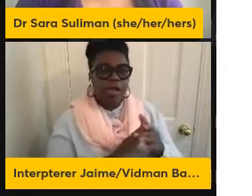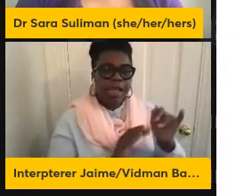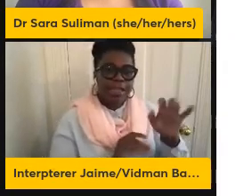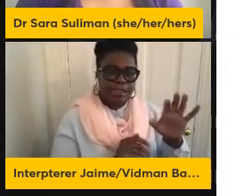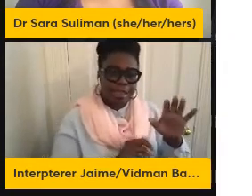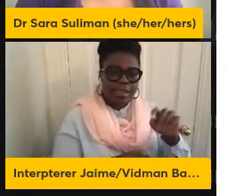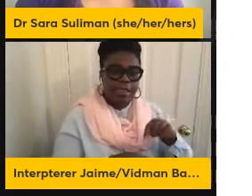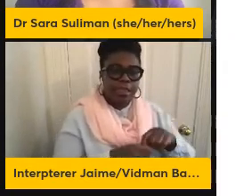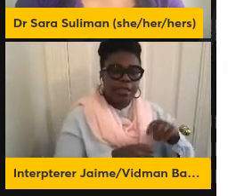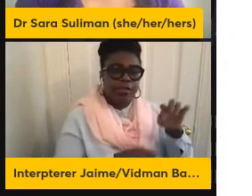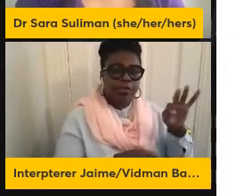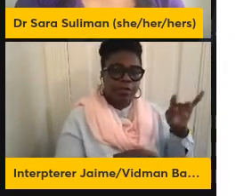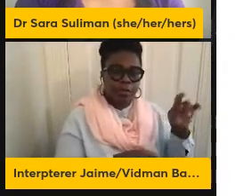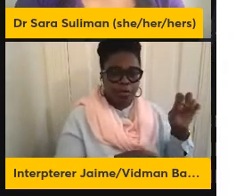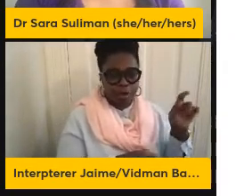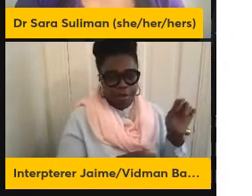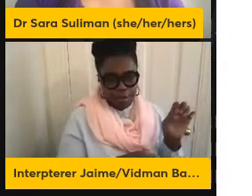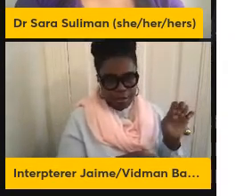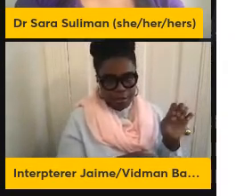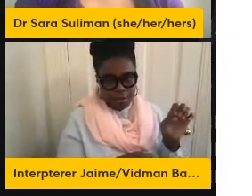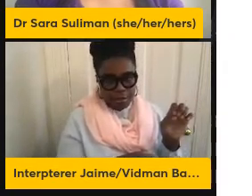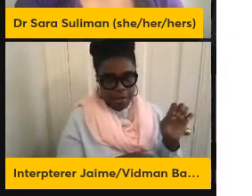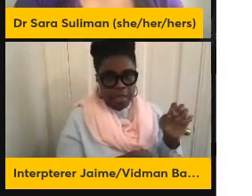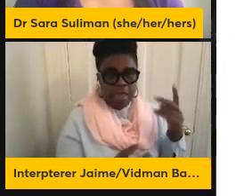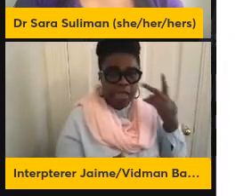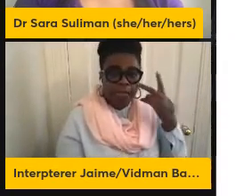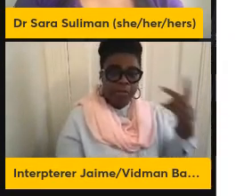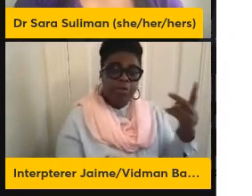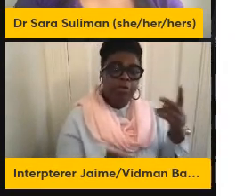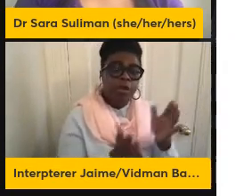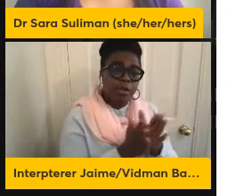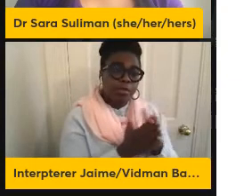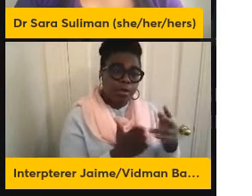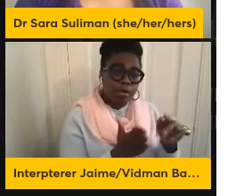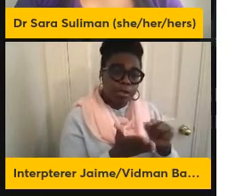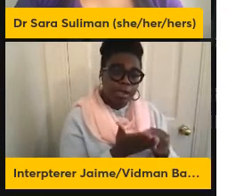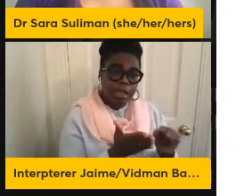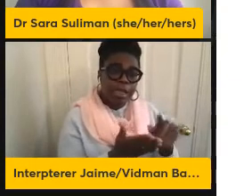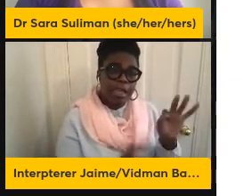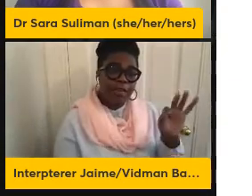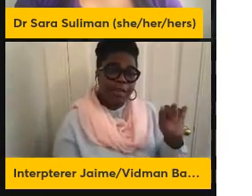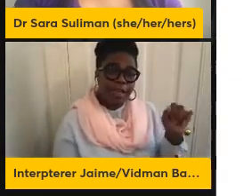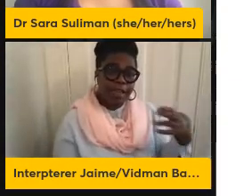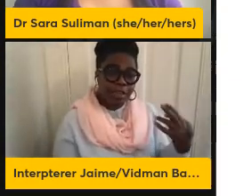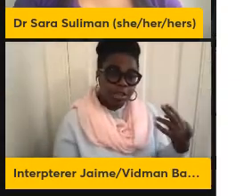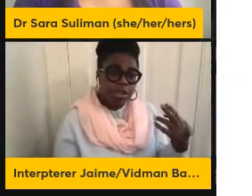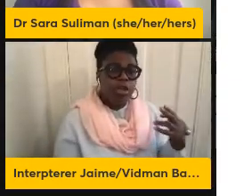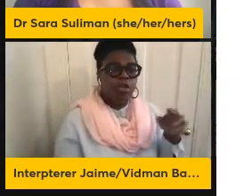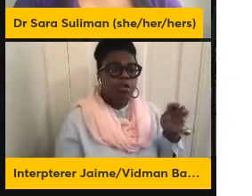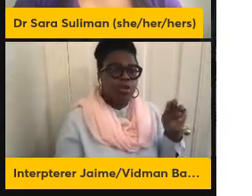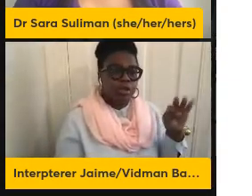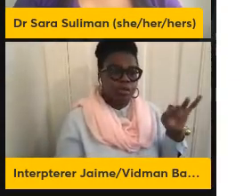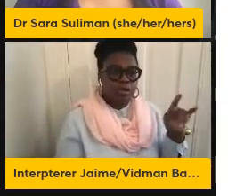acetate. And just looking at the literature, we found that FH loss of function mutations were associated with hereditary type